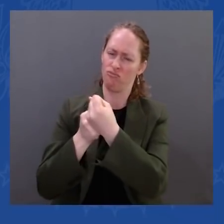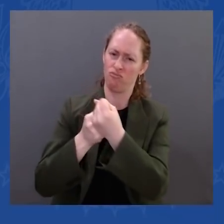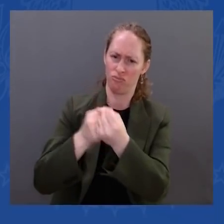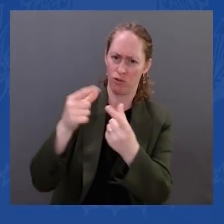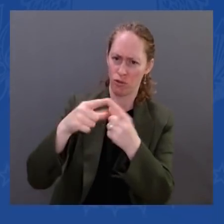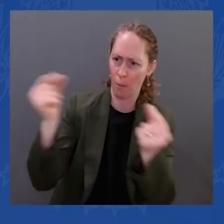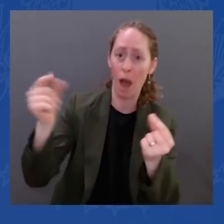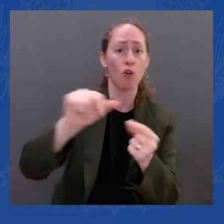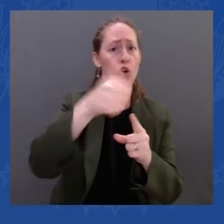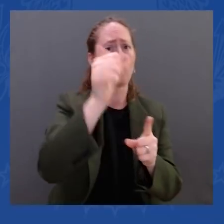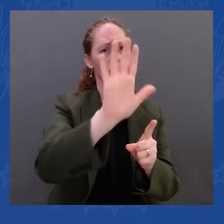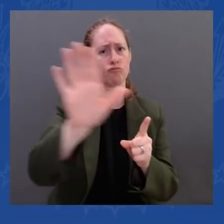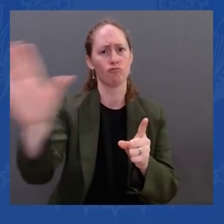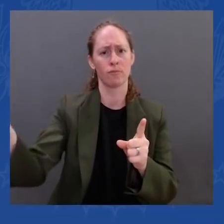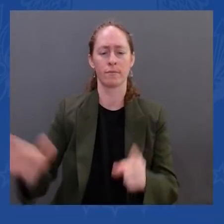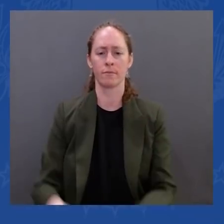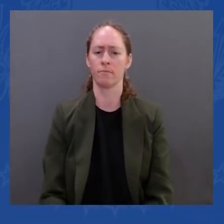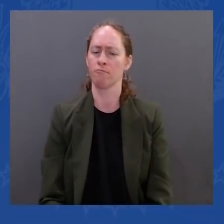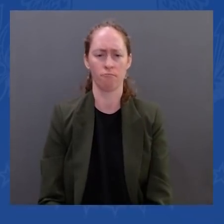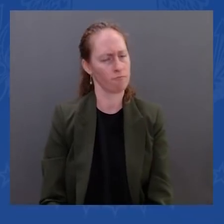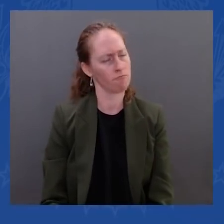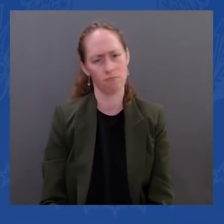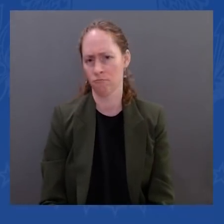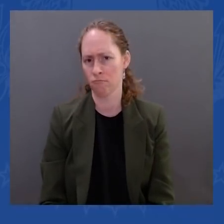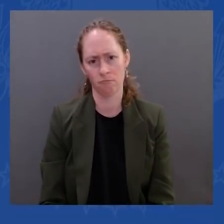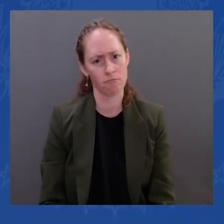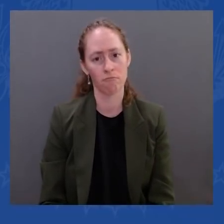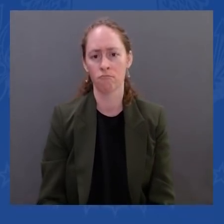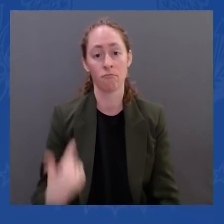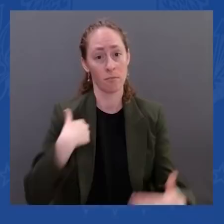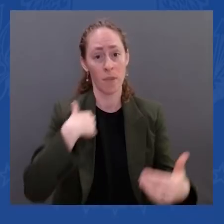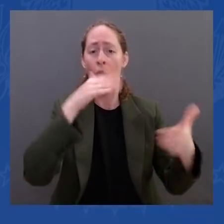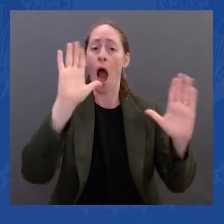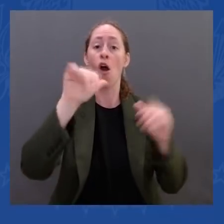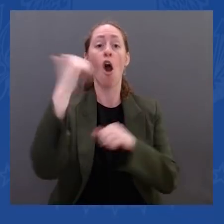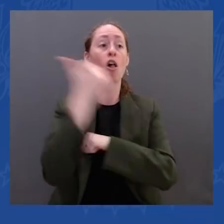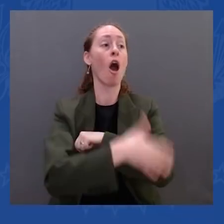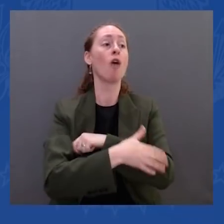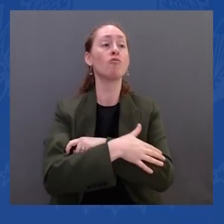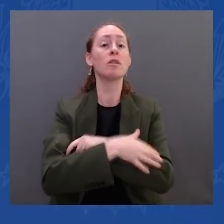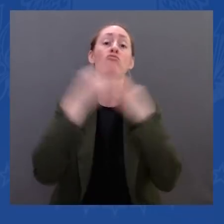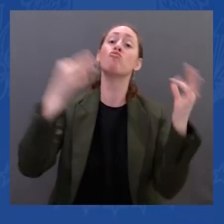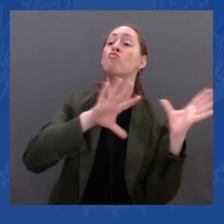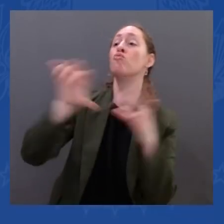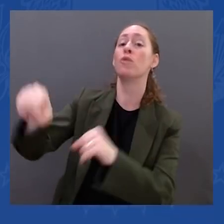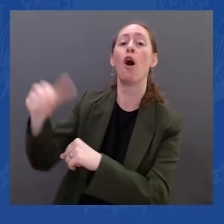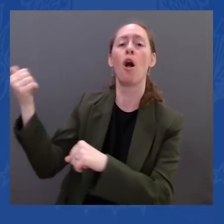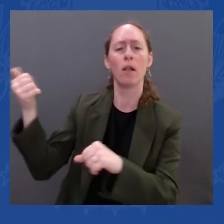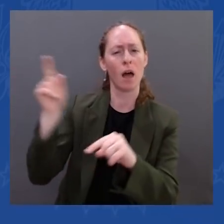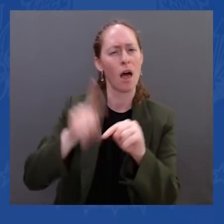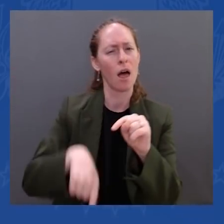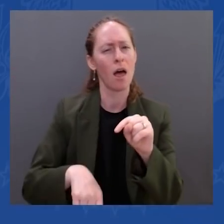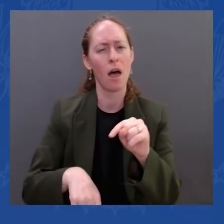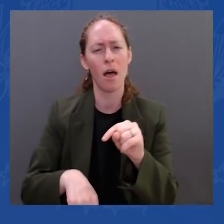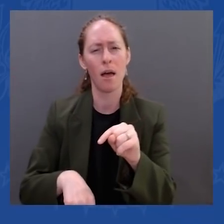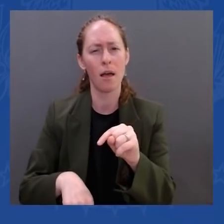And my expectation is it will not happen; it will not be attempted. And my expectation is -- a lot of it depends upon